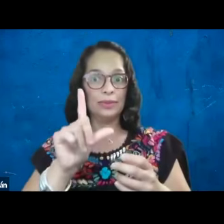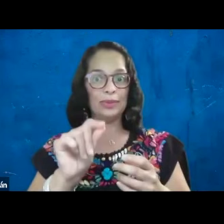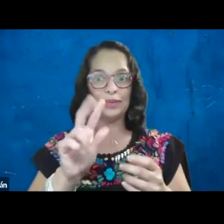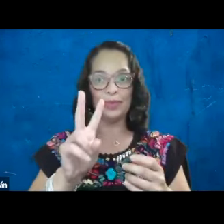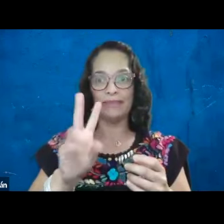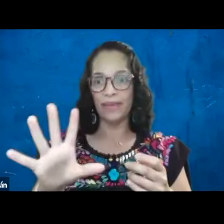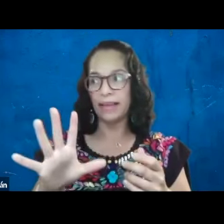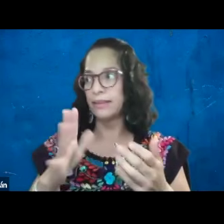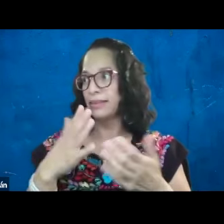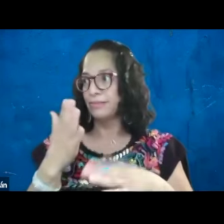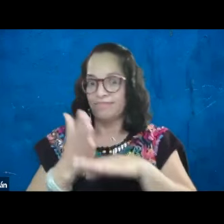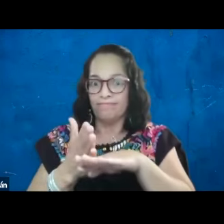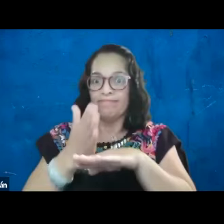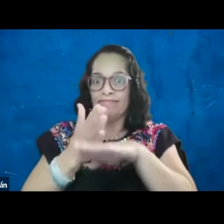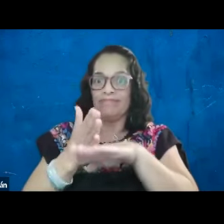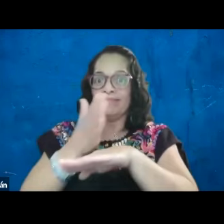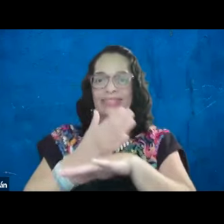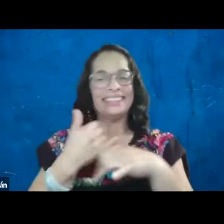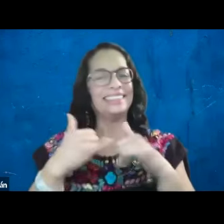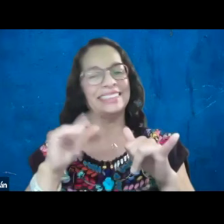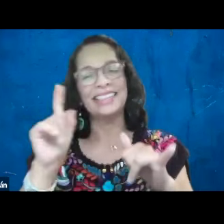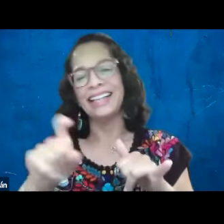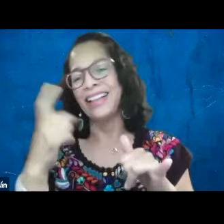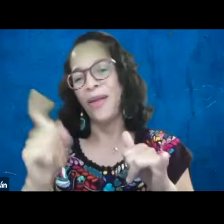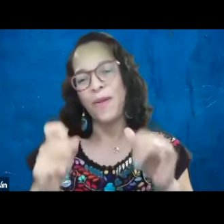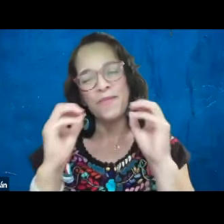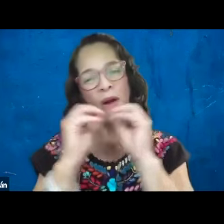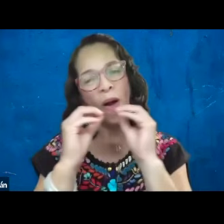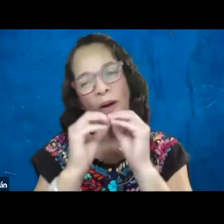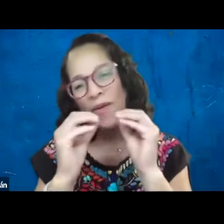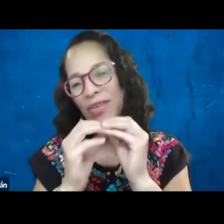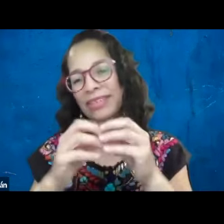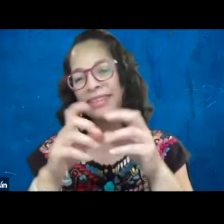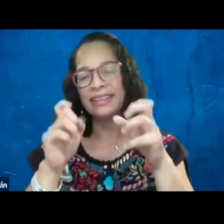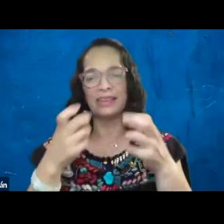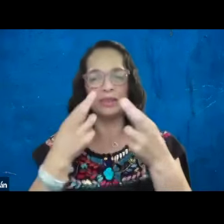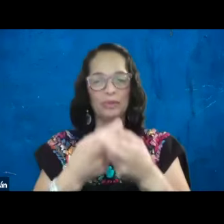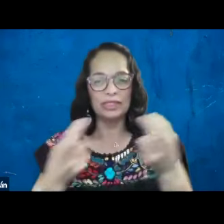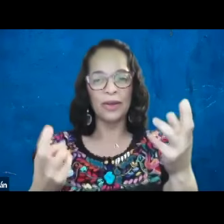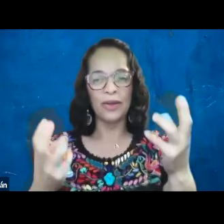And right now, in 2025, there are improvements, but we still have a long